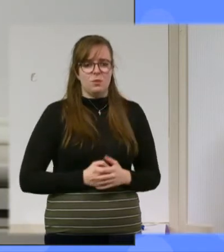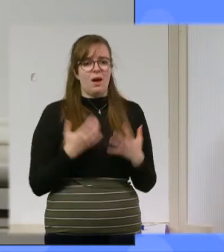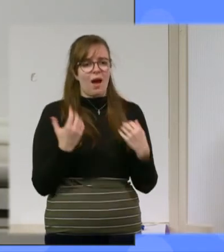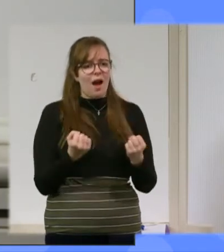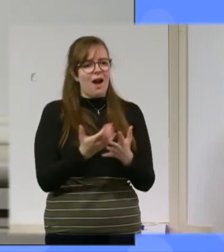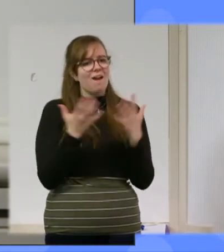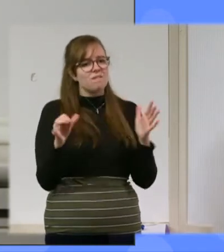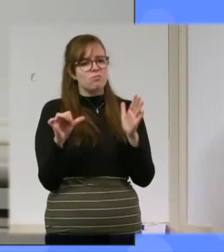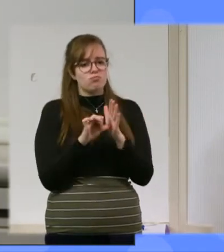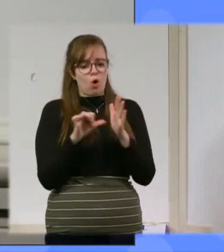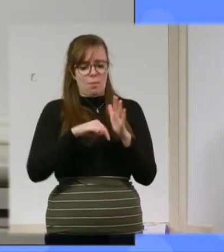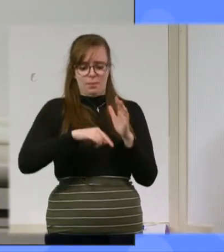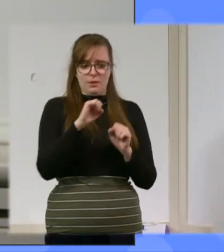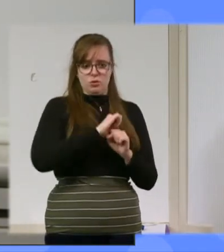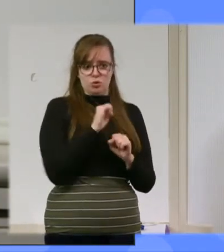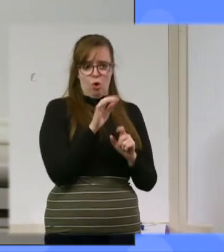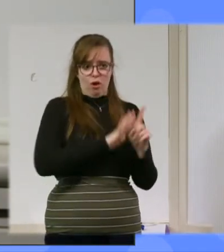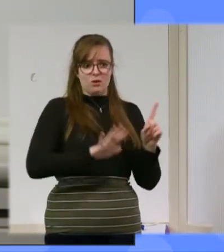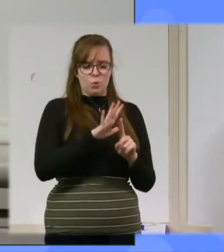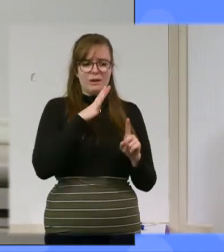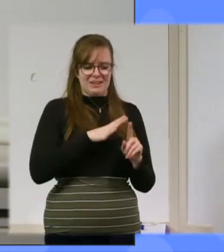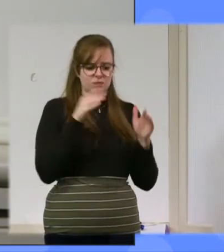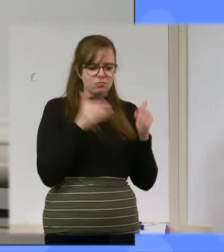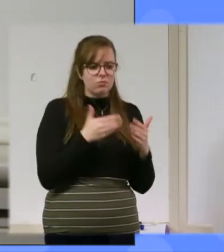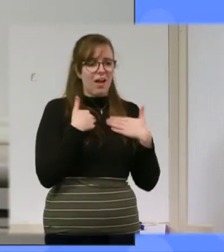Scotland that we we need to address around health around education around